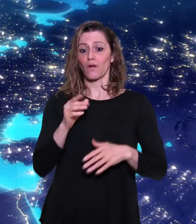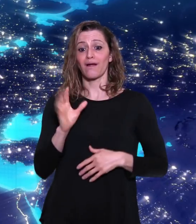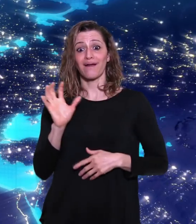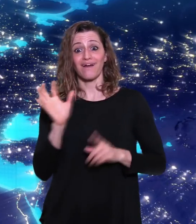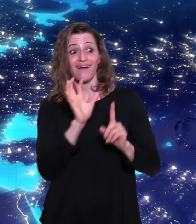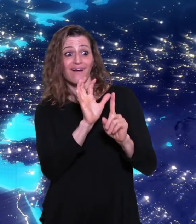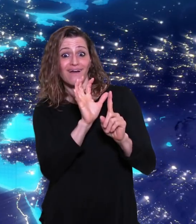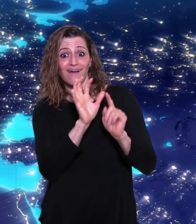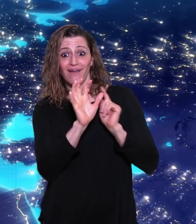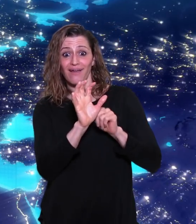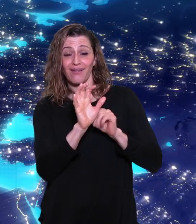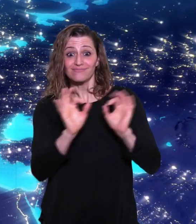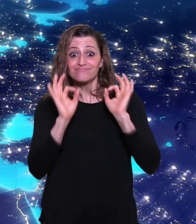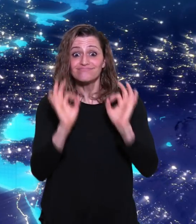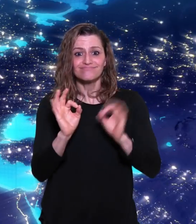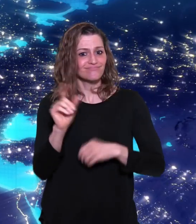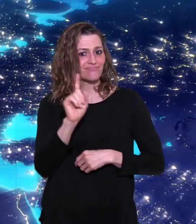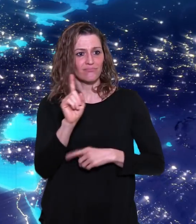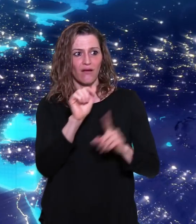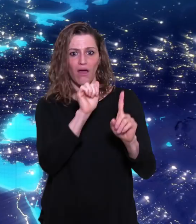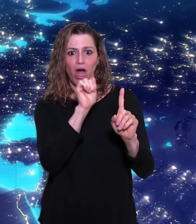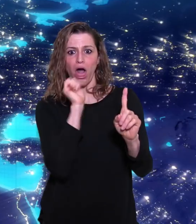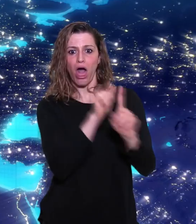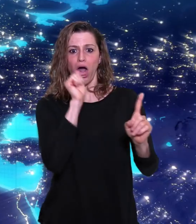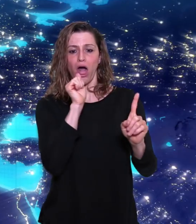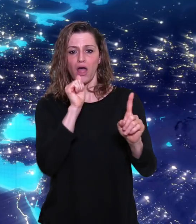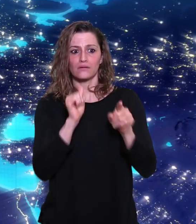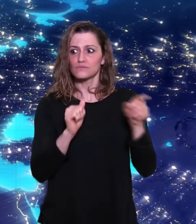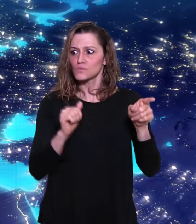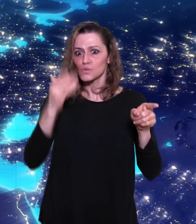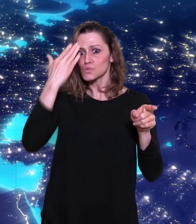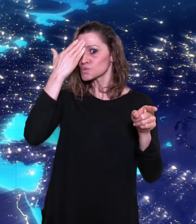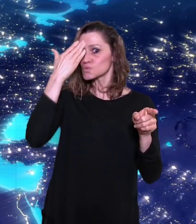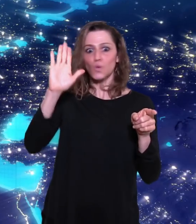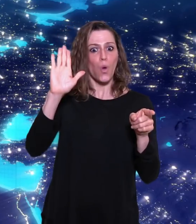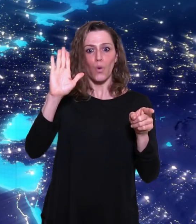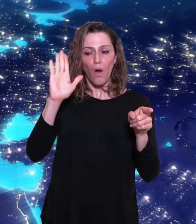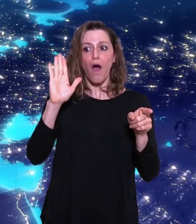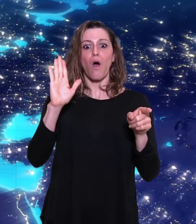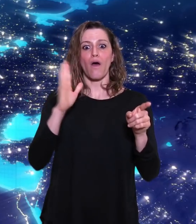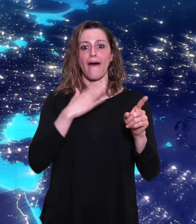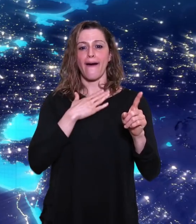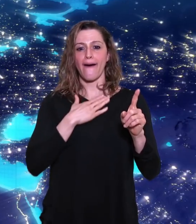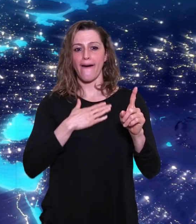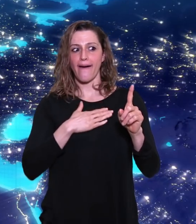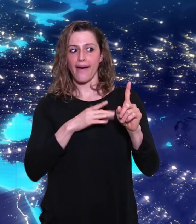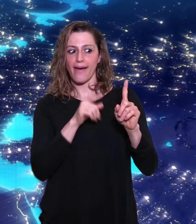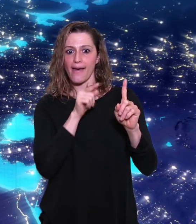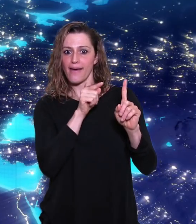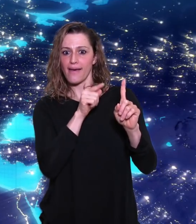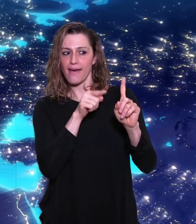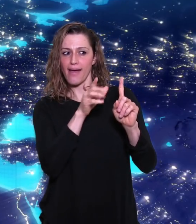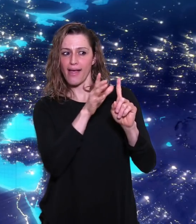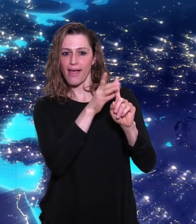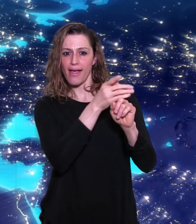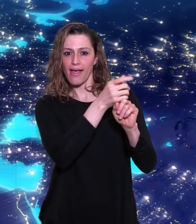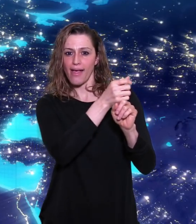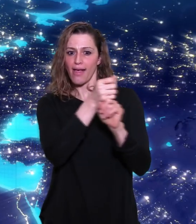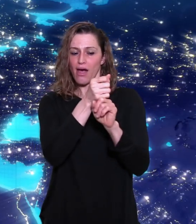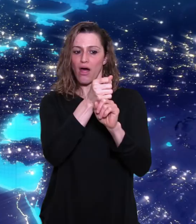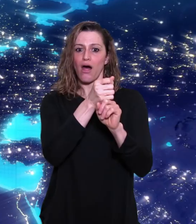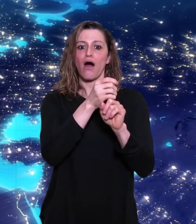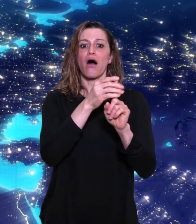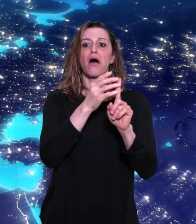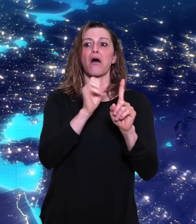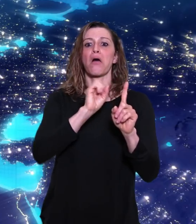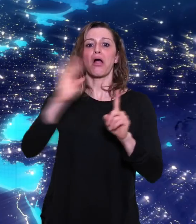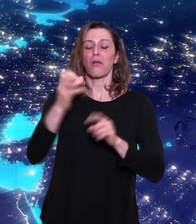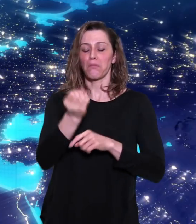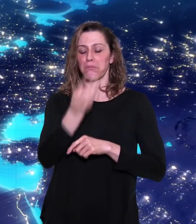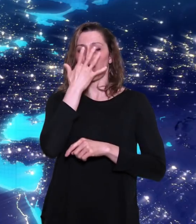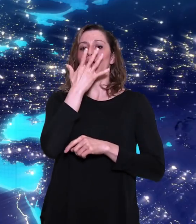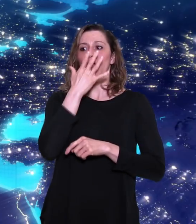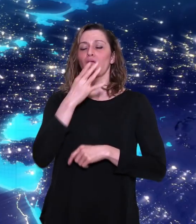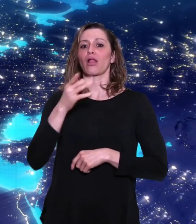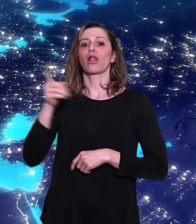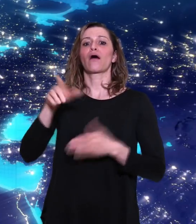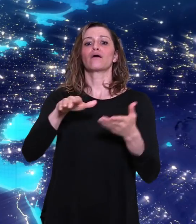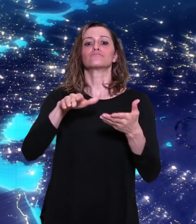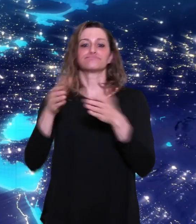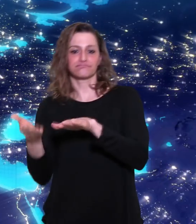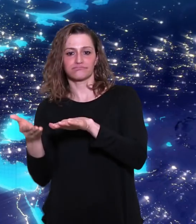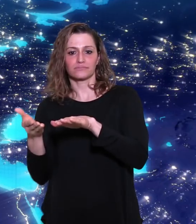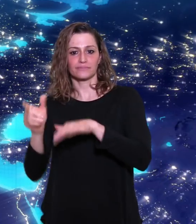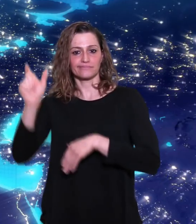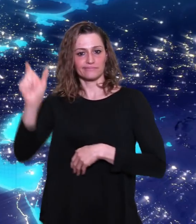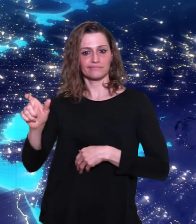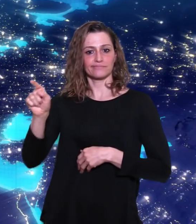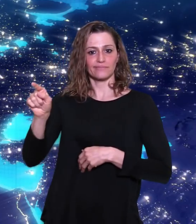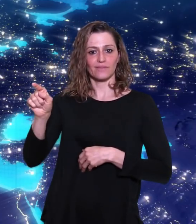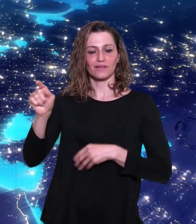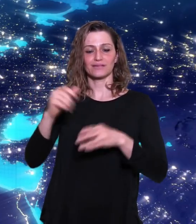being used to kill Kim.